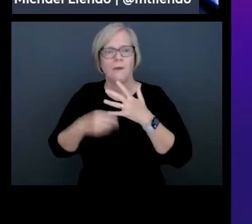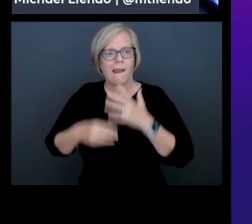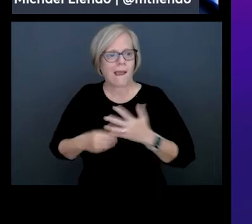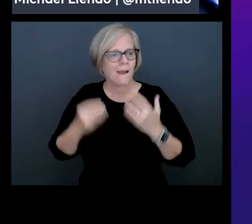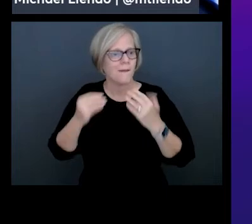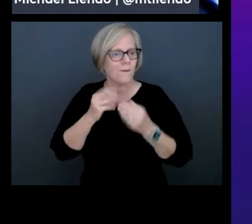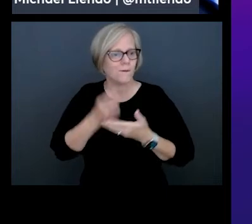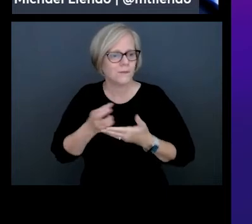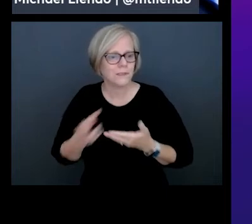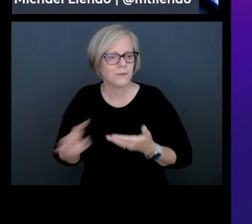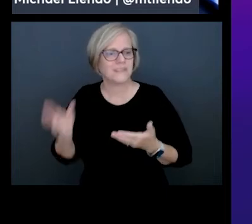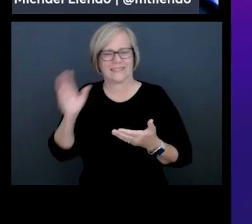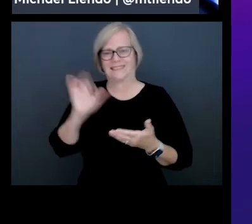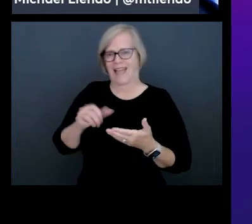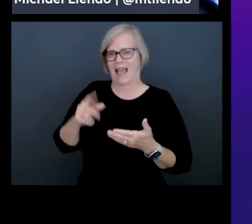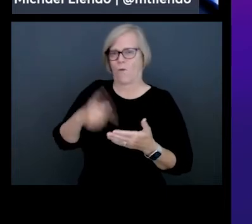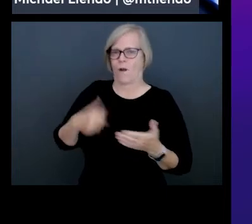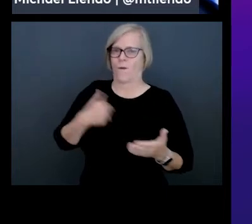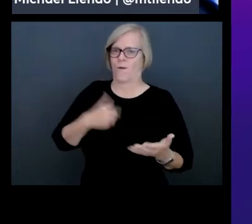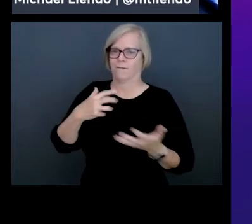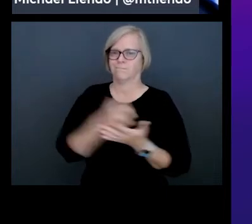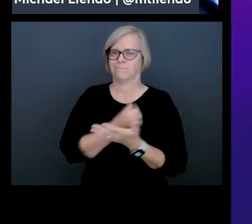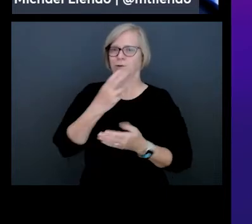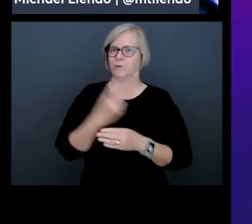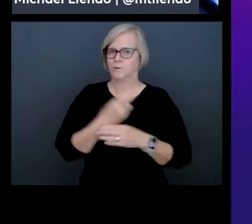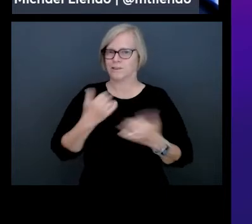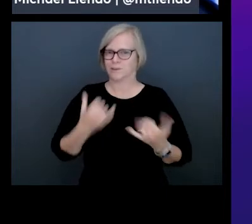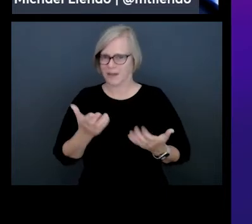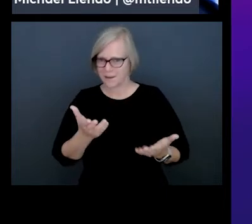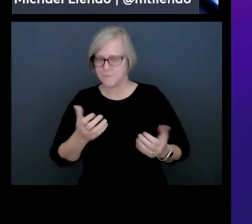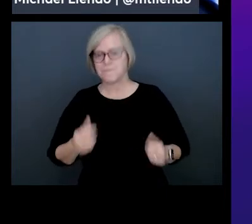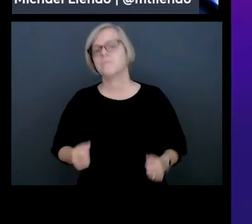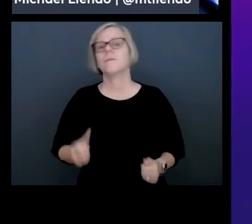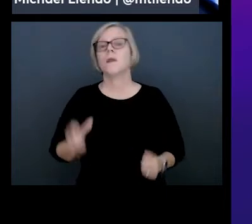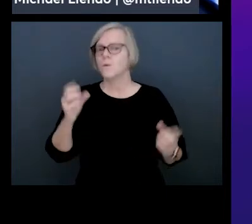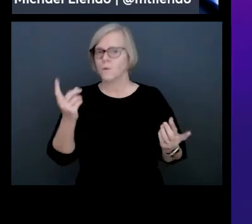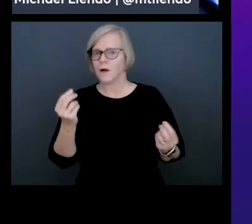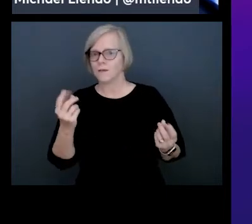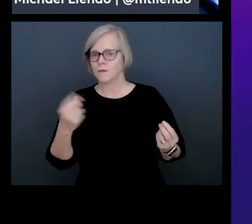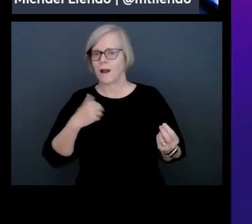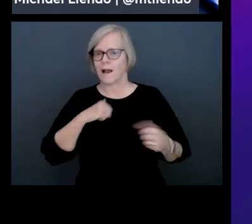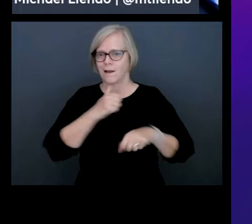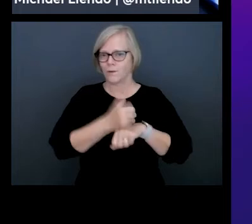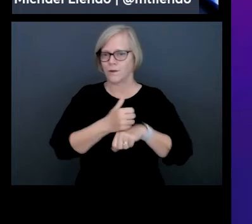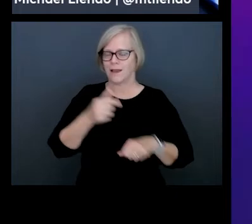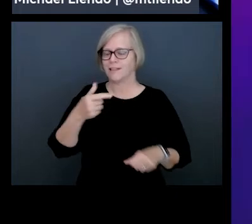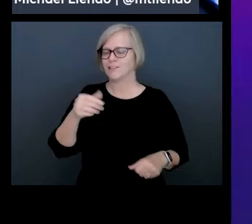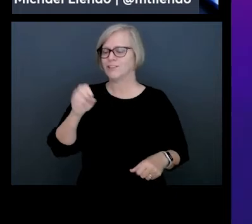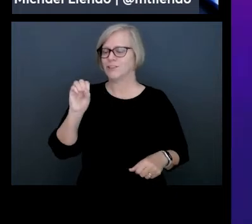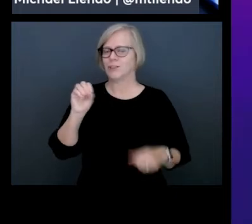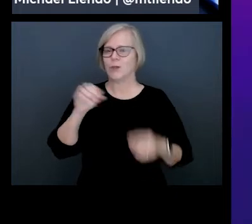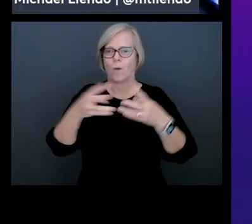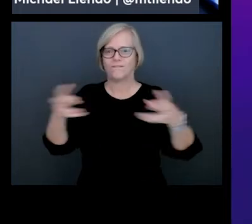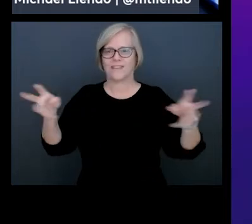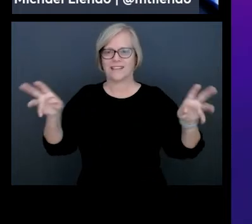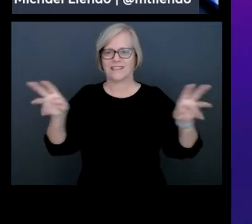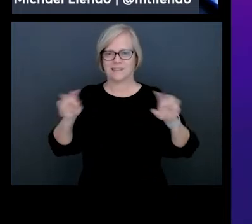and that's what we're taking advantage of today. I went ahead and I created a geo-fence around this college campus.